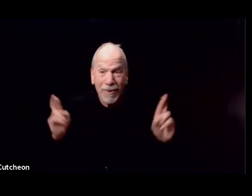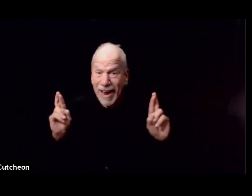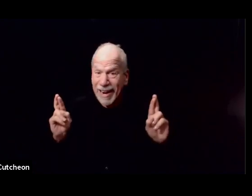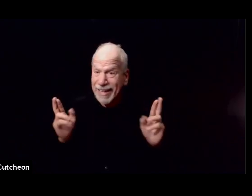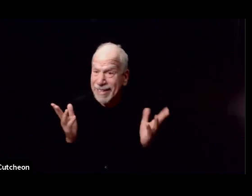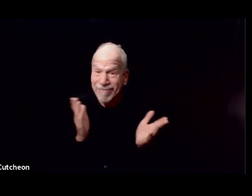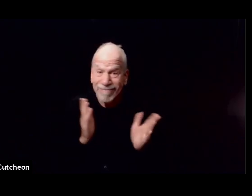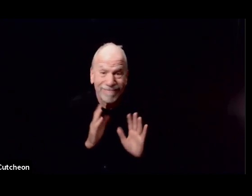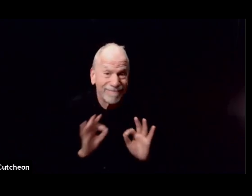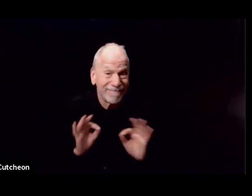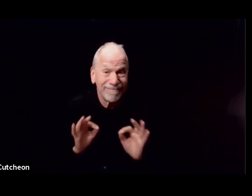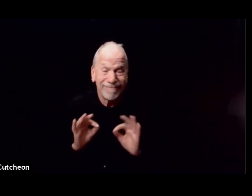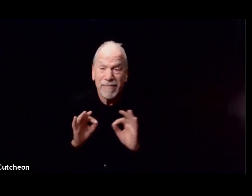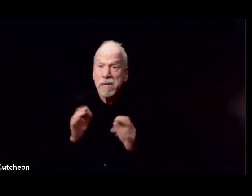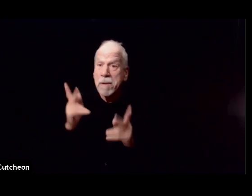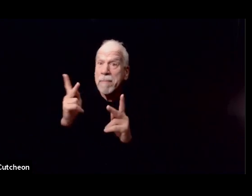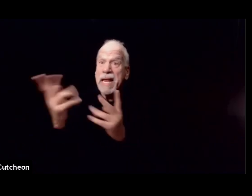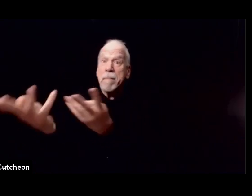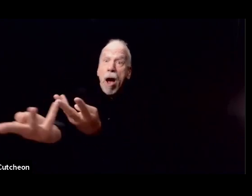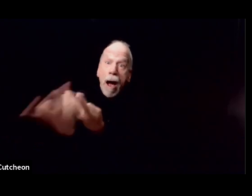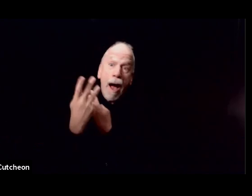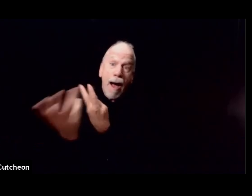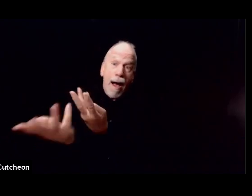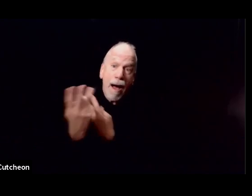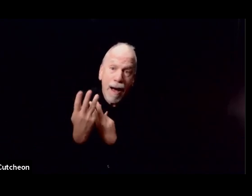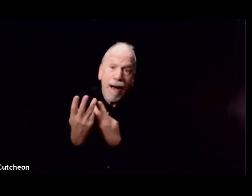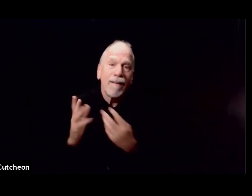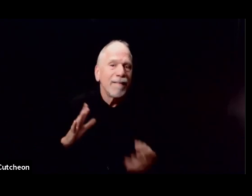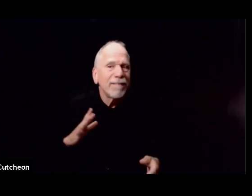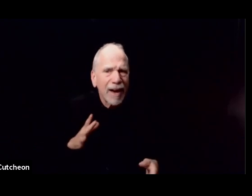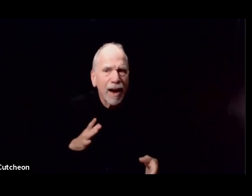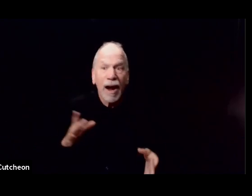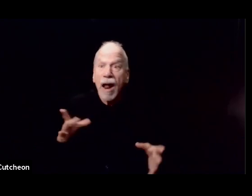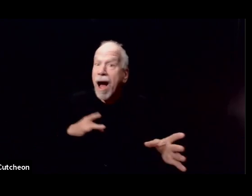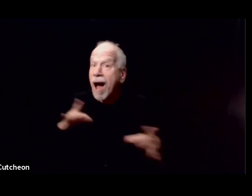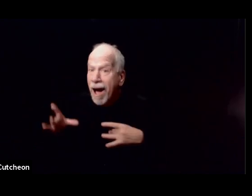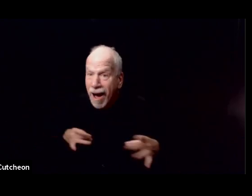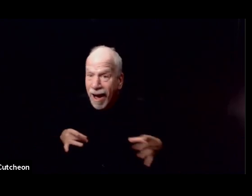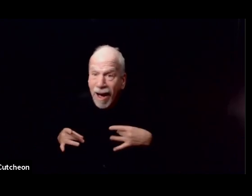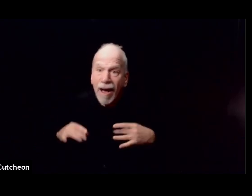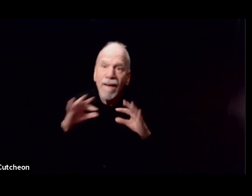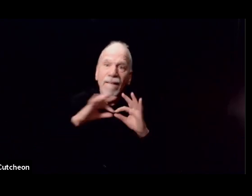medical units at the hospitals and expanding care at the hospitals to include areas that